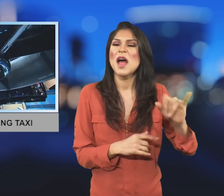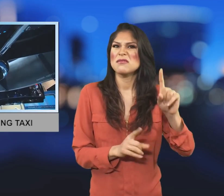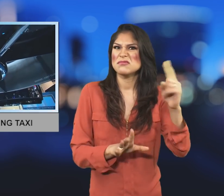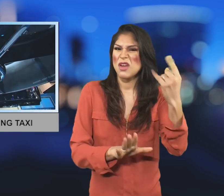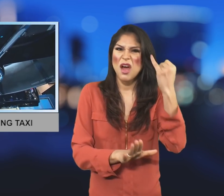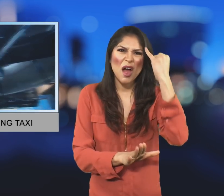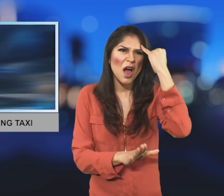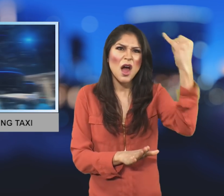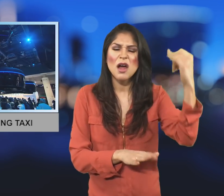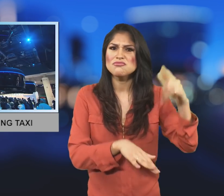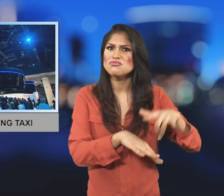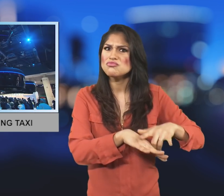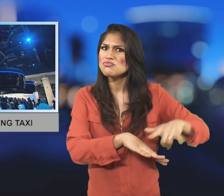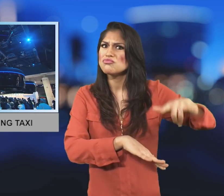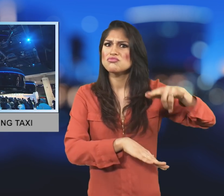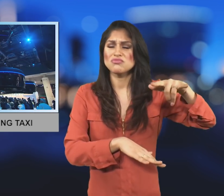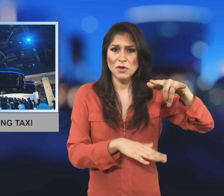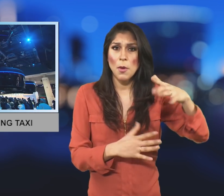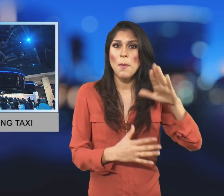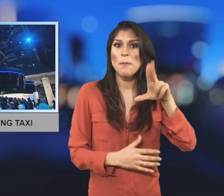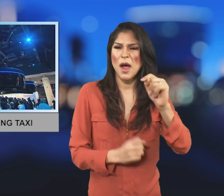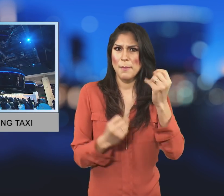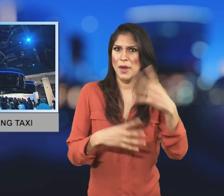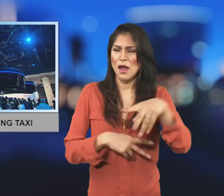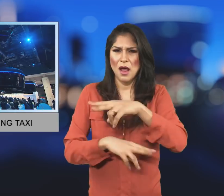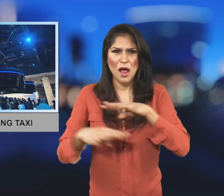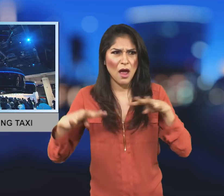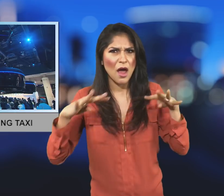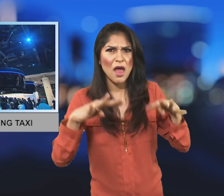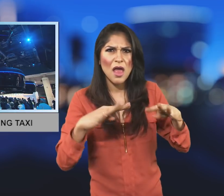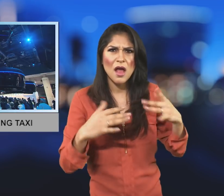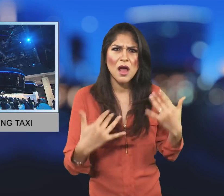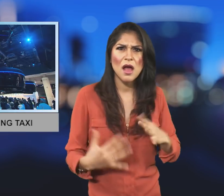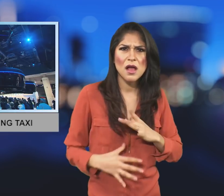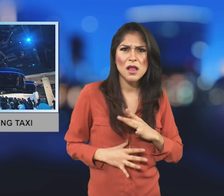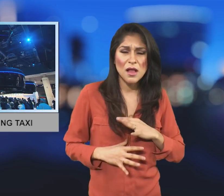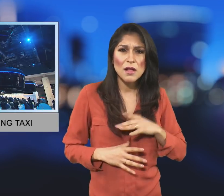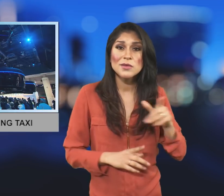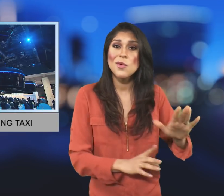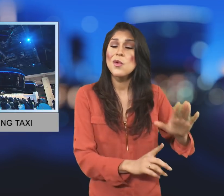It is just a concept now but it got a lot of attention at the convention.